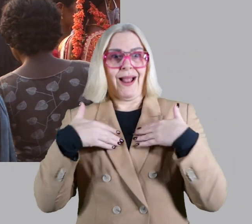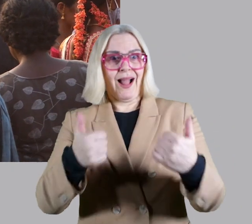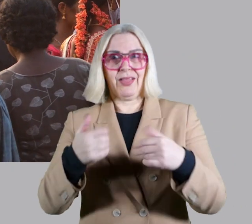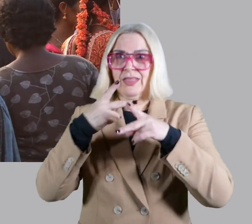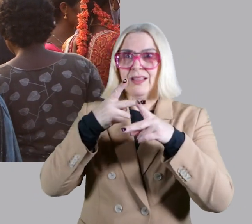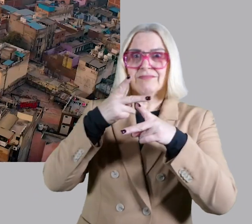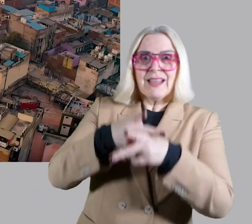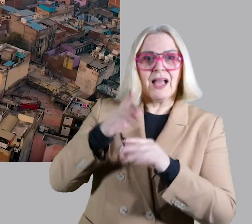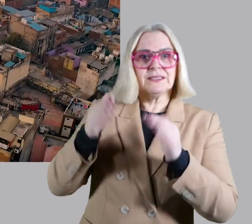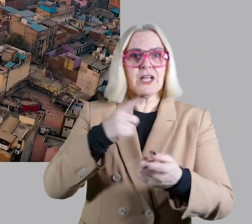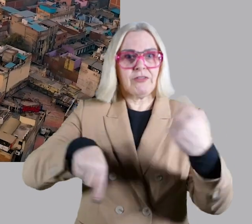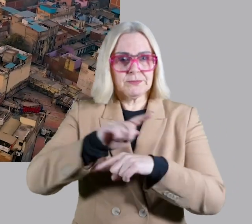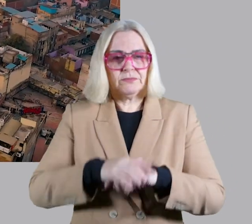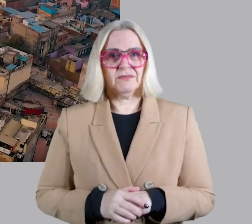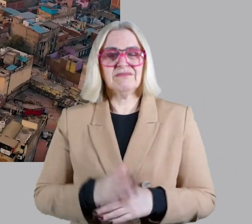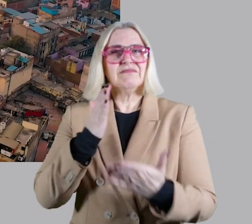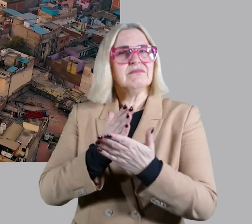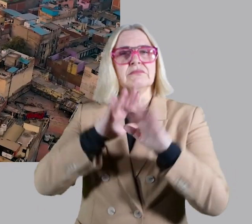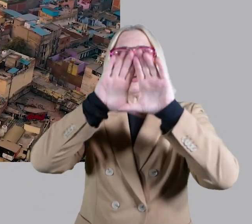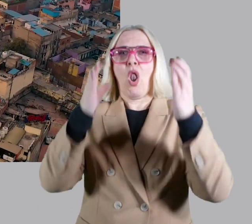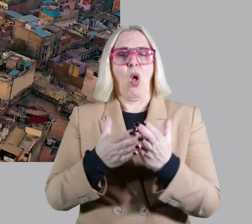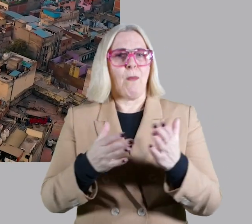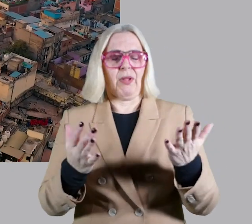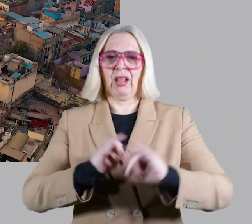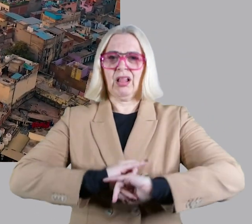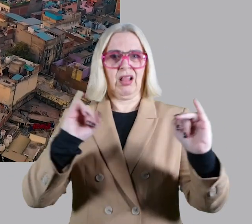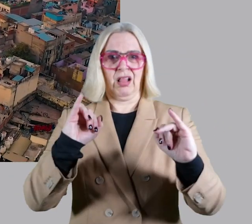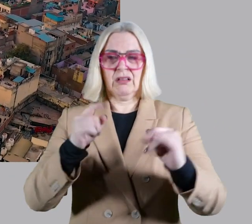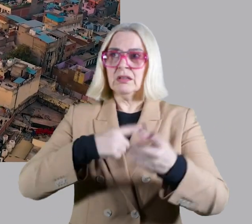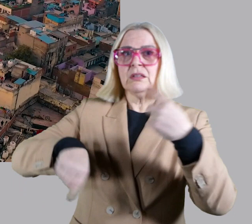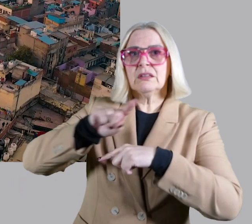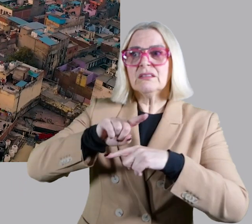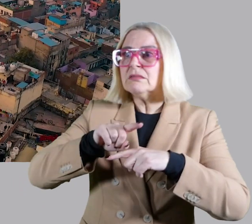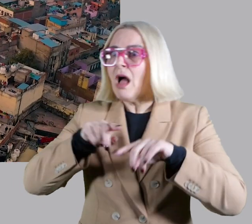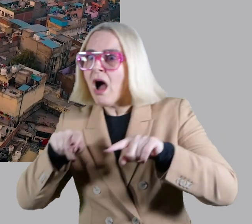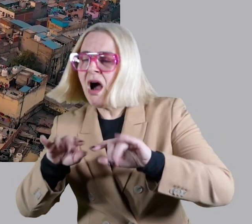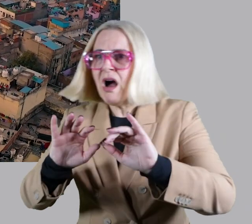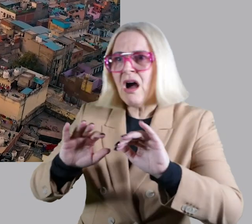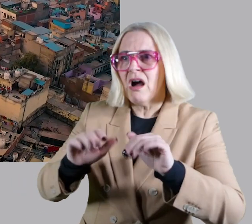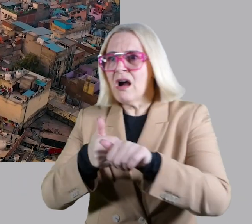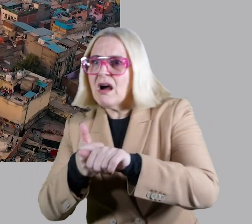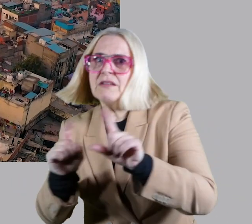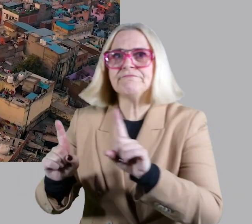have the health care needs be last on the list of public health services.